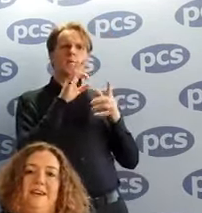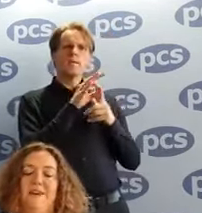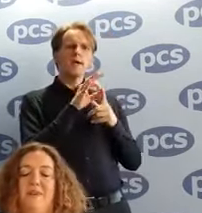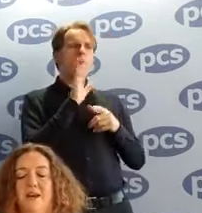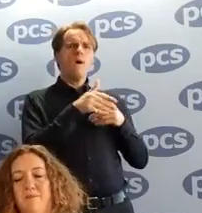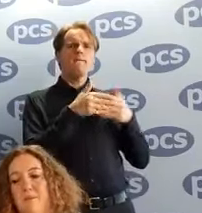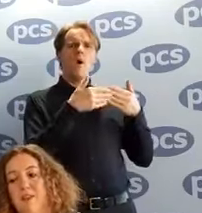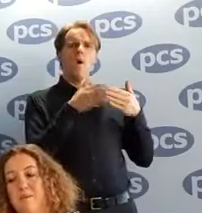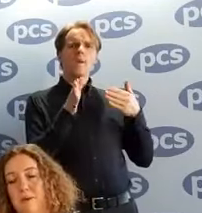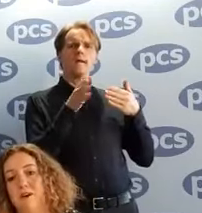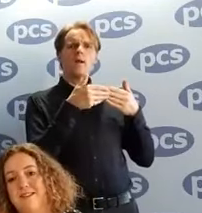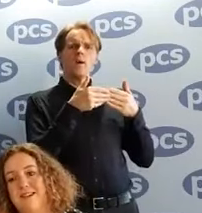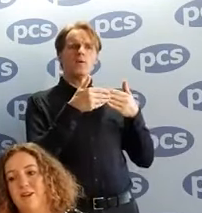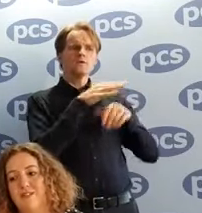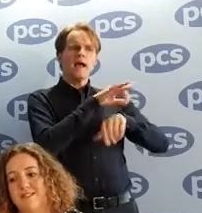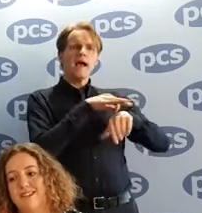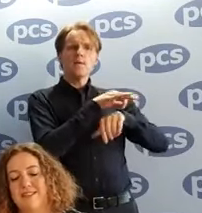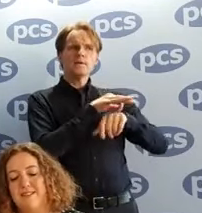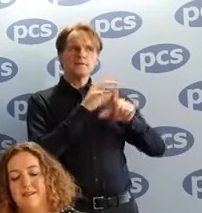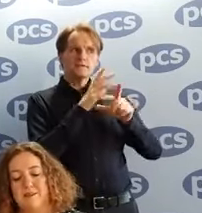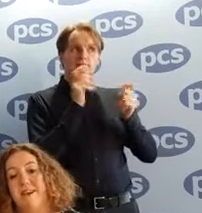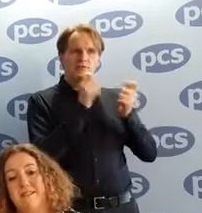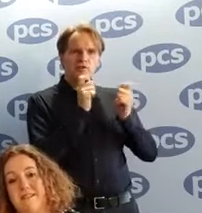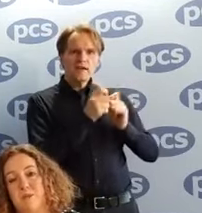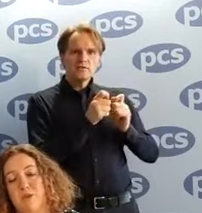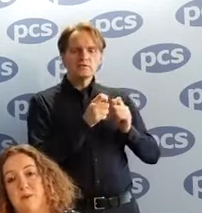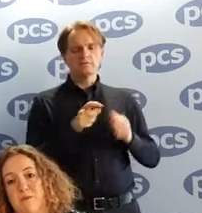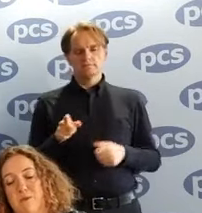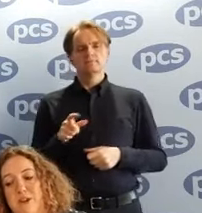Yeah, with the employee deal obviously the basis on which people could